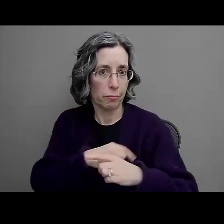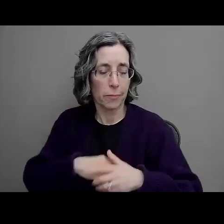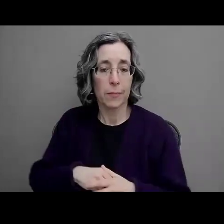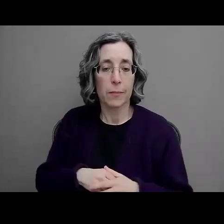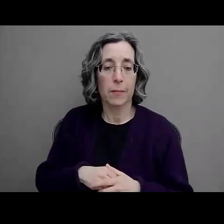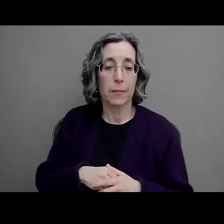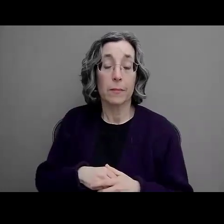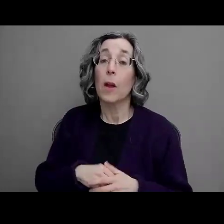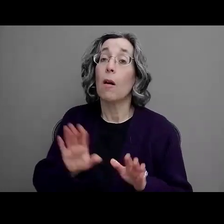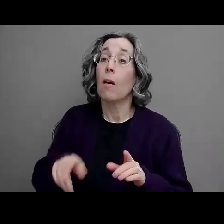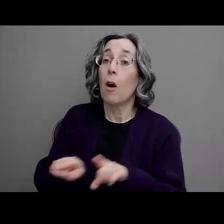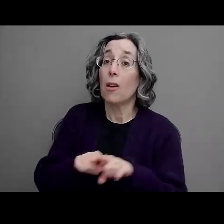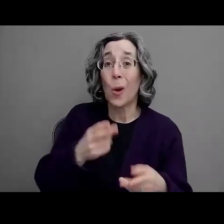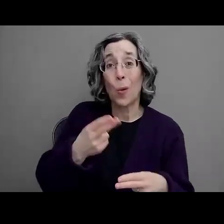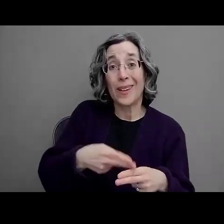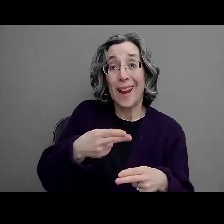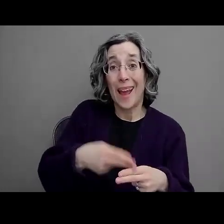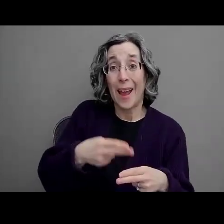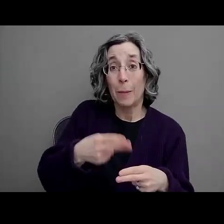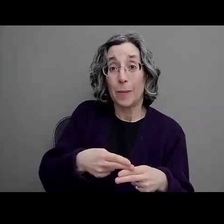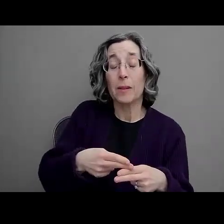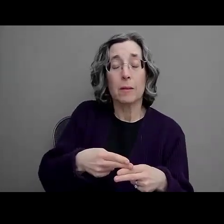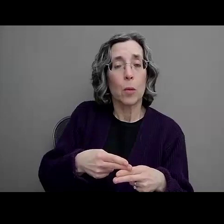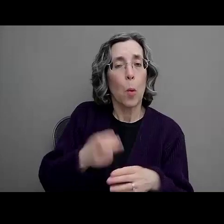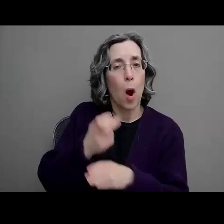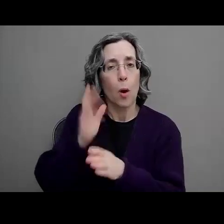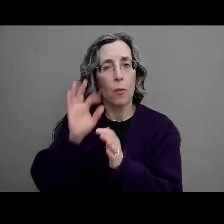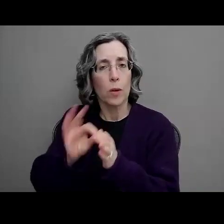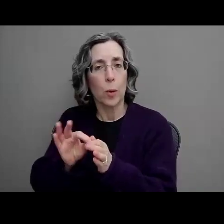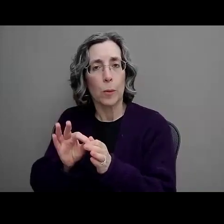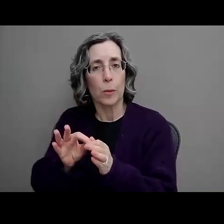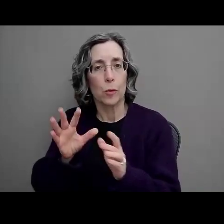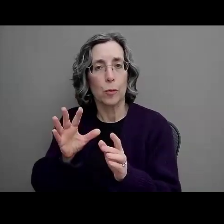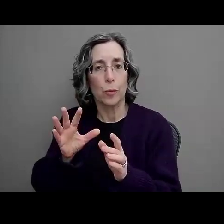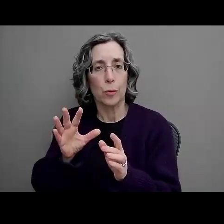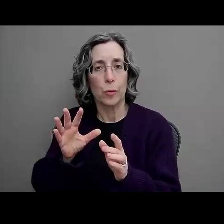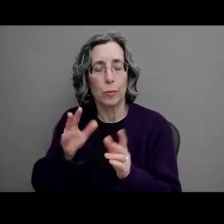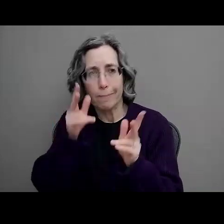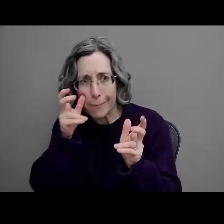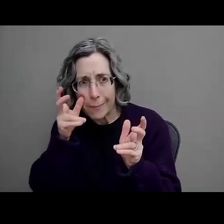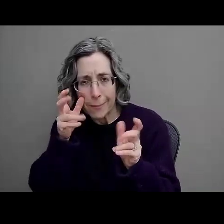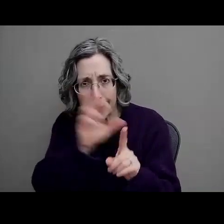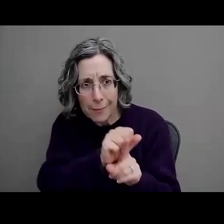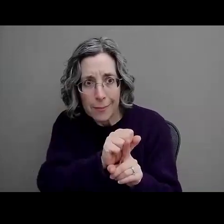conversation with. Okay? And names for that matter too are very difficult for